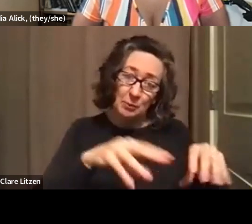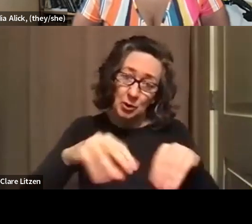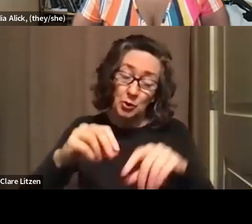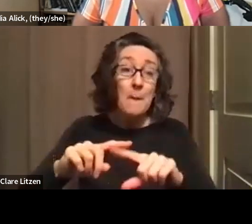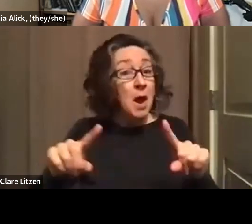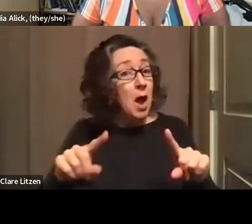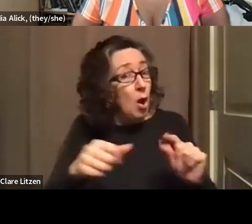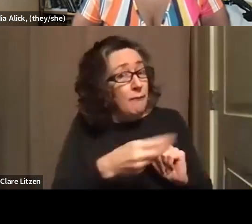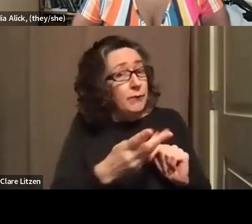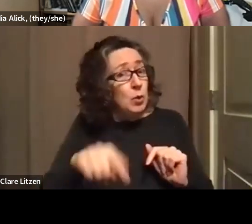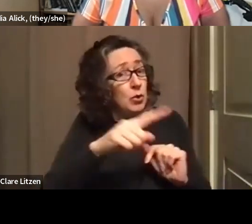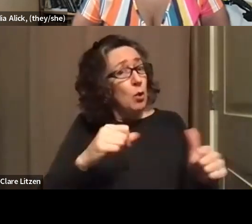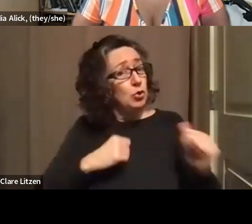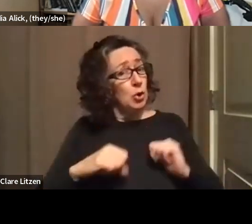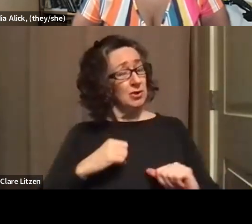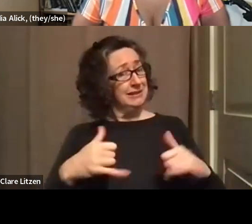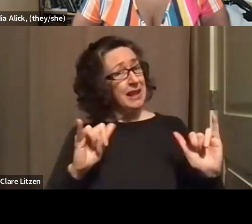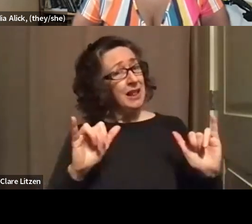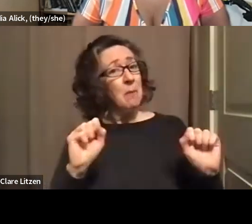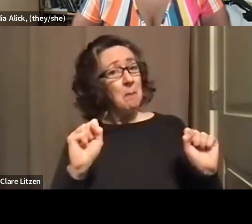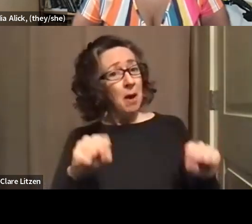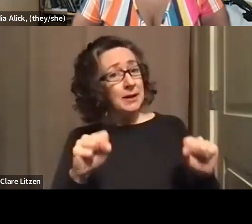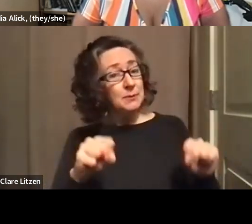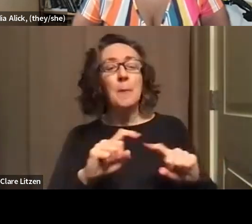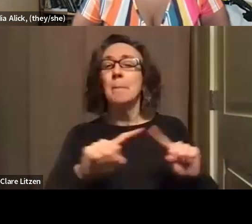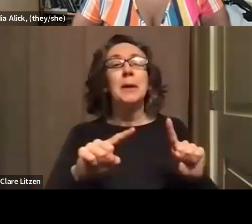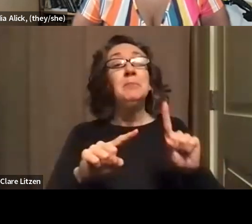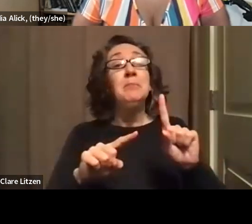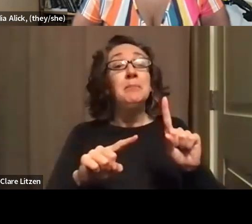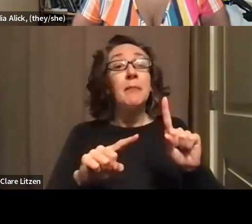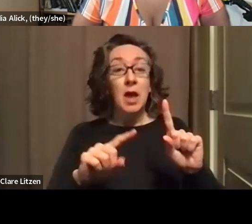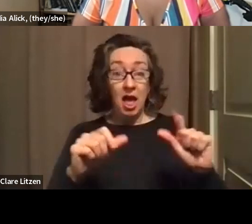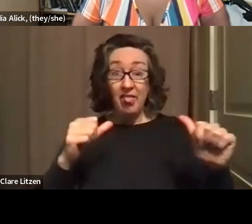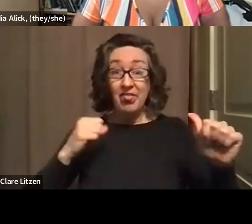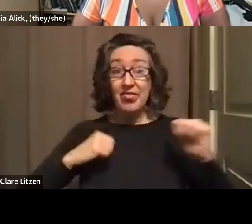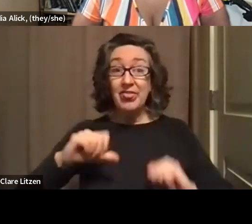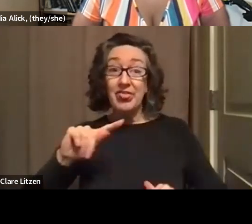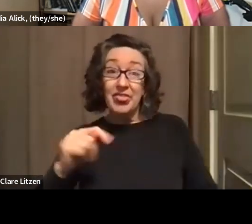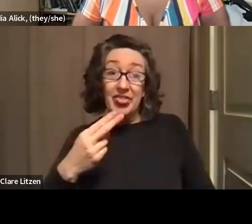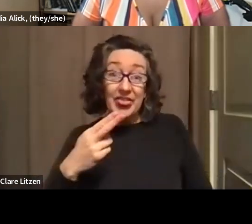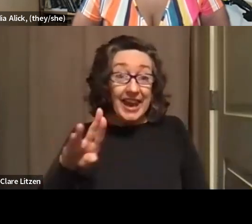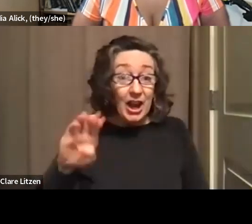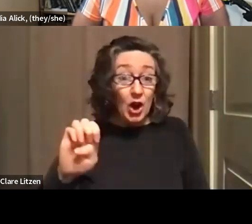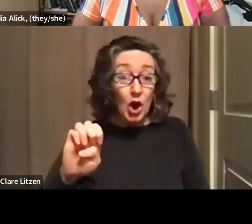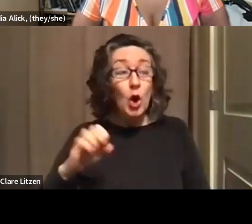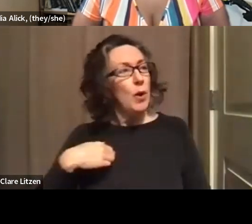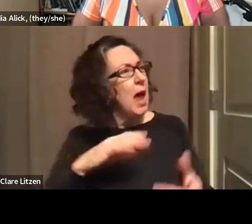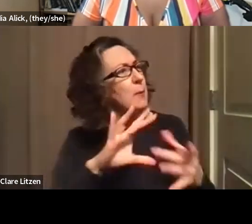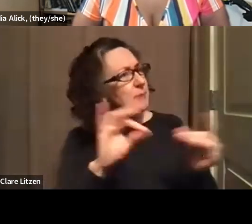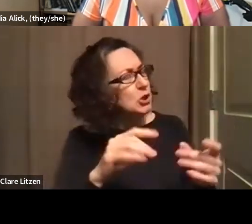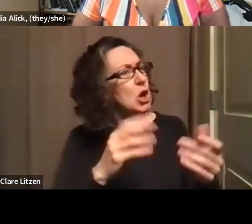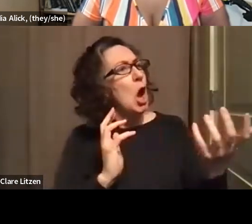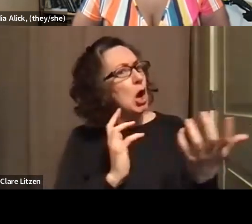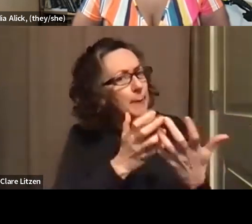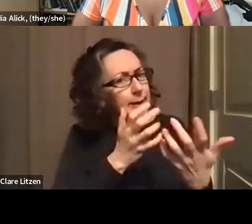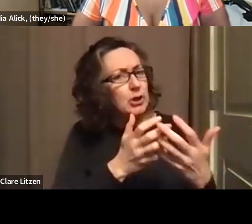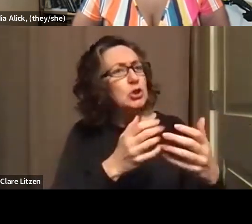but the theater you know when we started talking accommodations just weren't -- I got sick